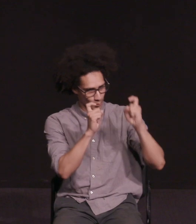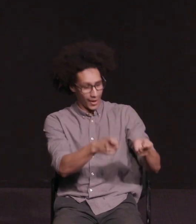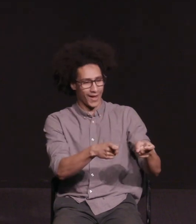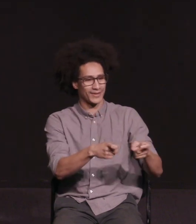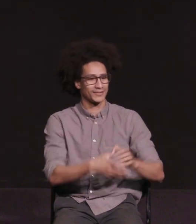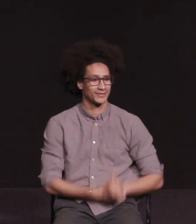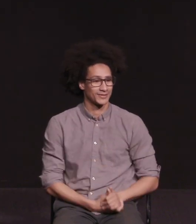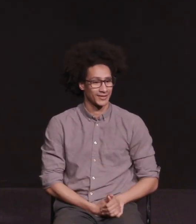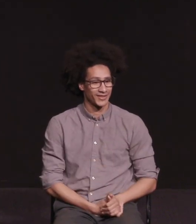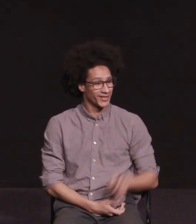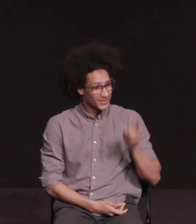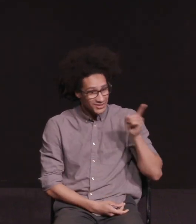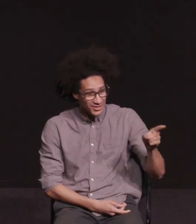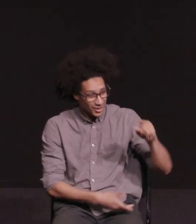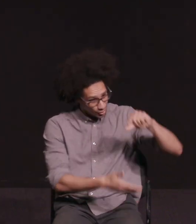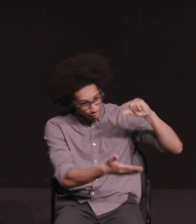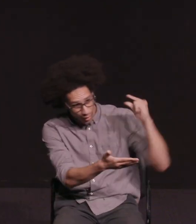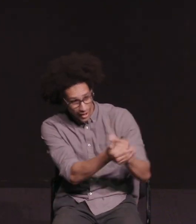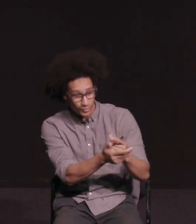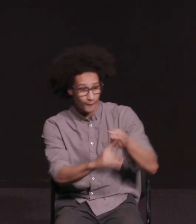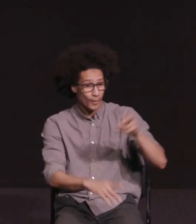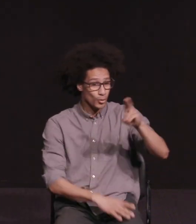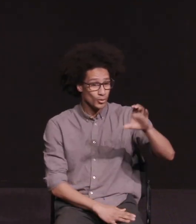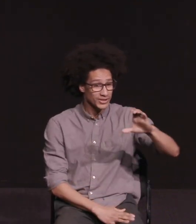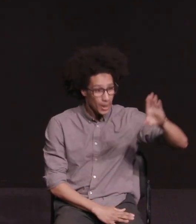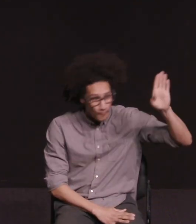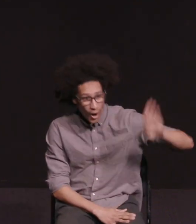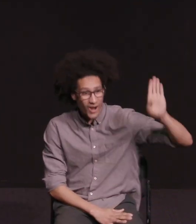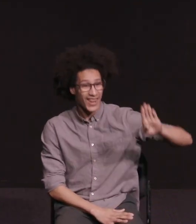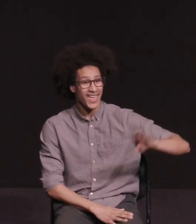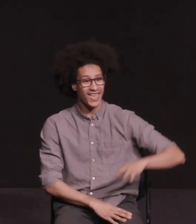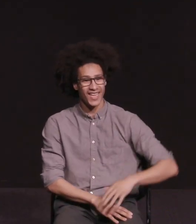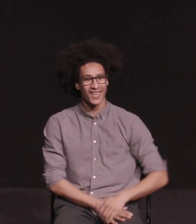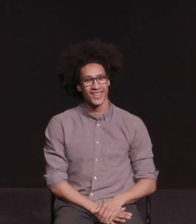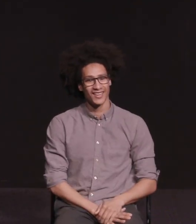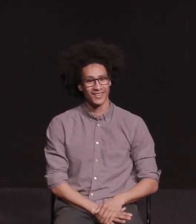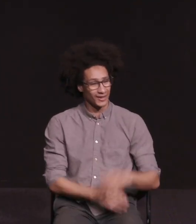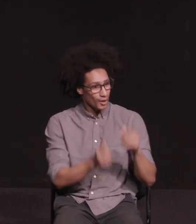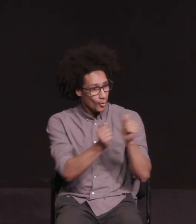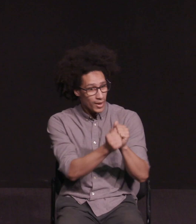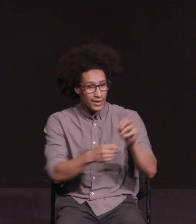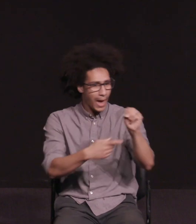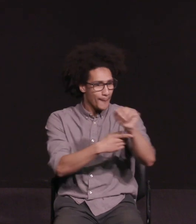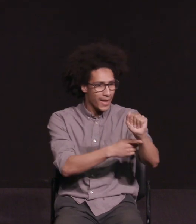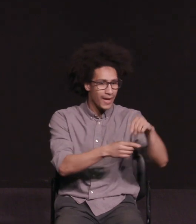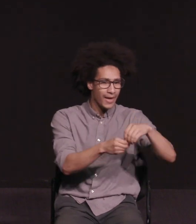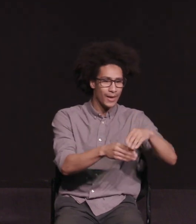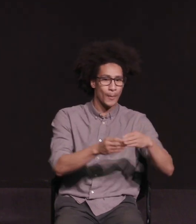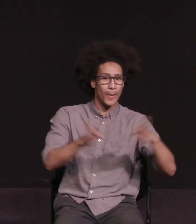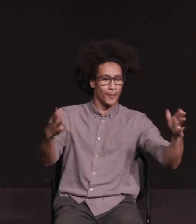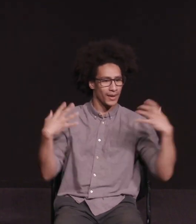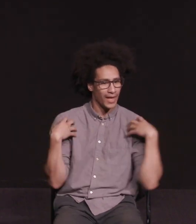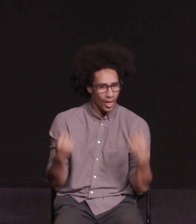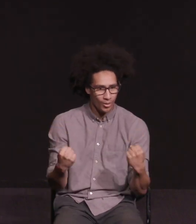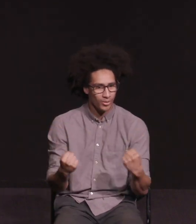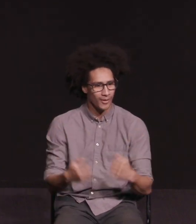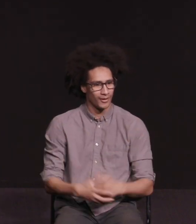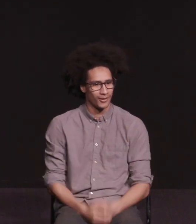She graduated from UC Berkeley with an MA in public health!